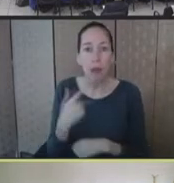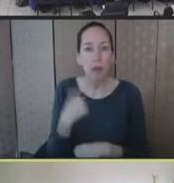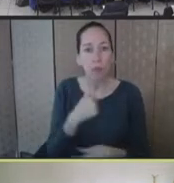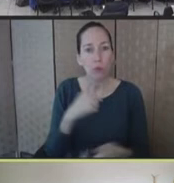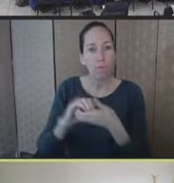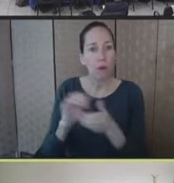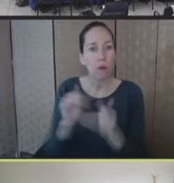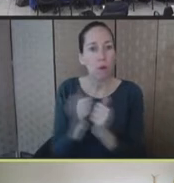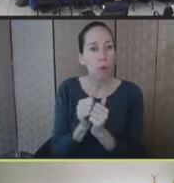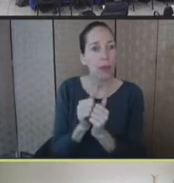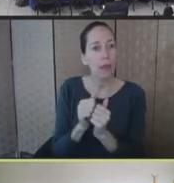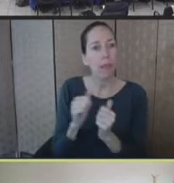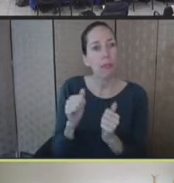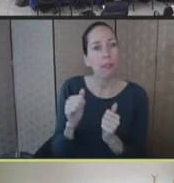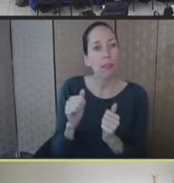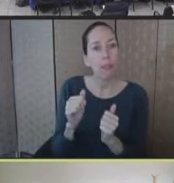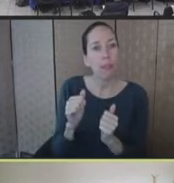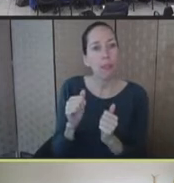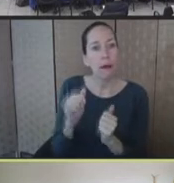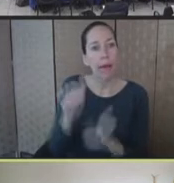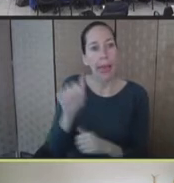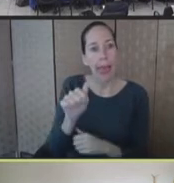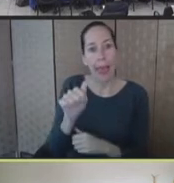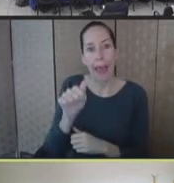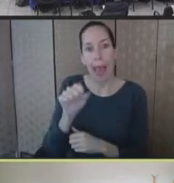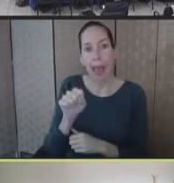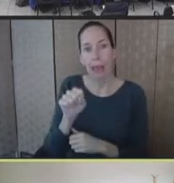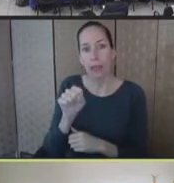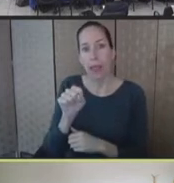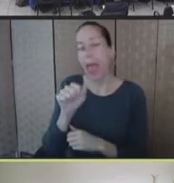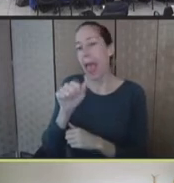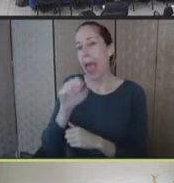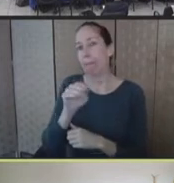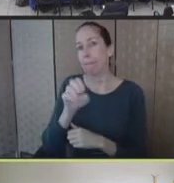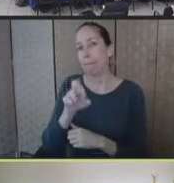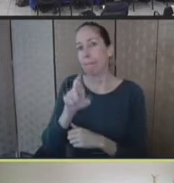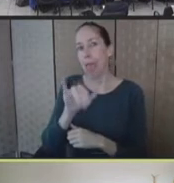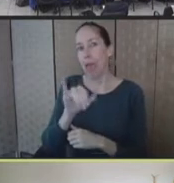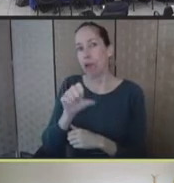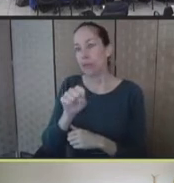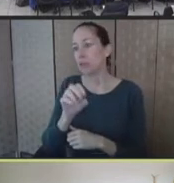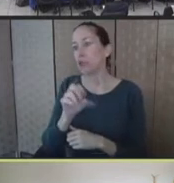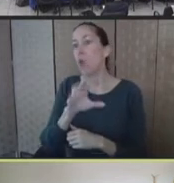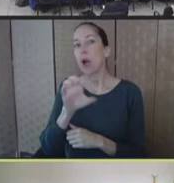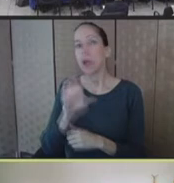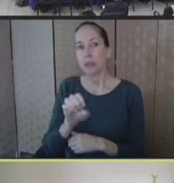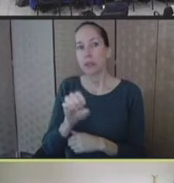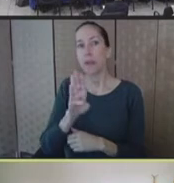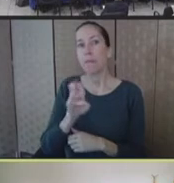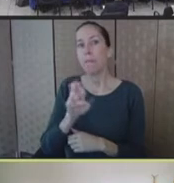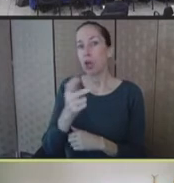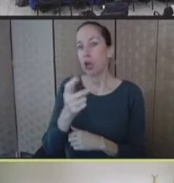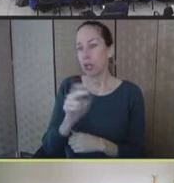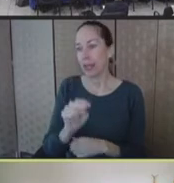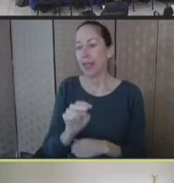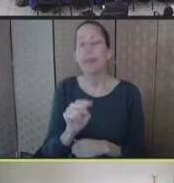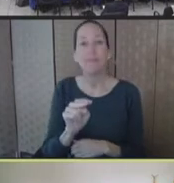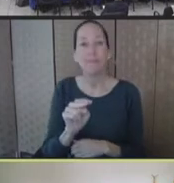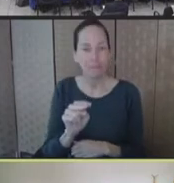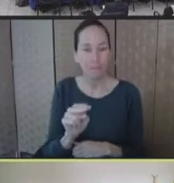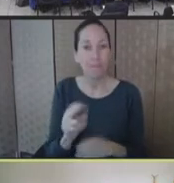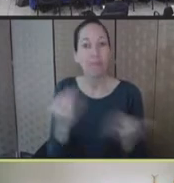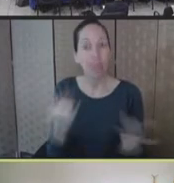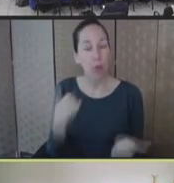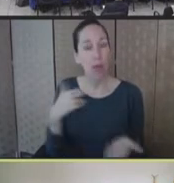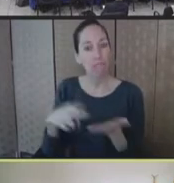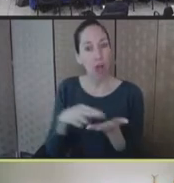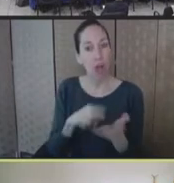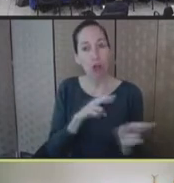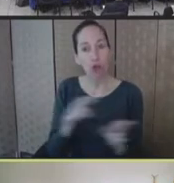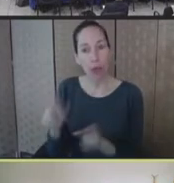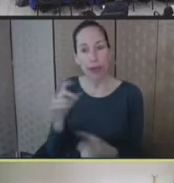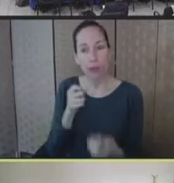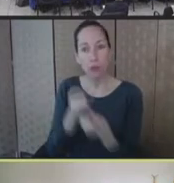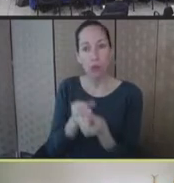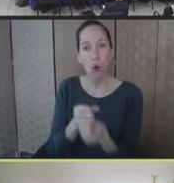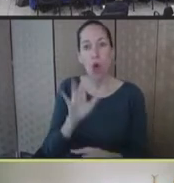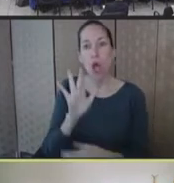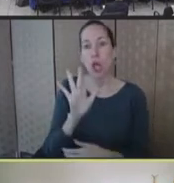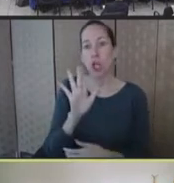and have, this week, brought online contracts that are now supporting 2,500 shipments per